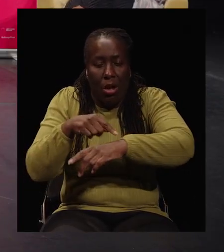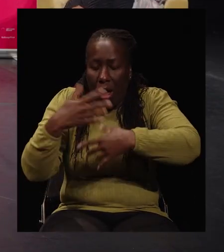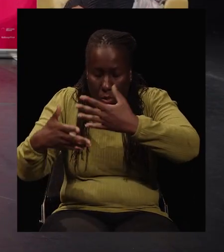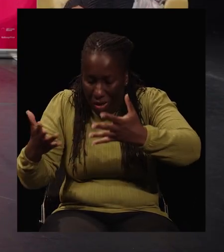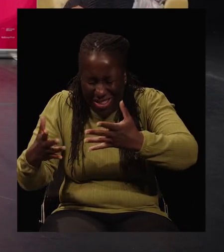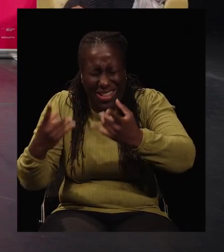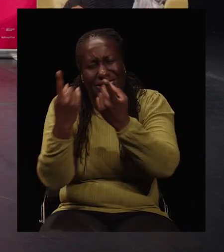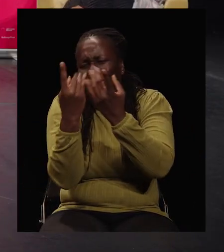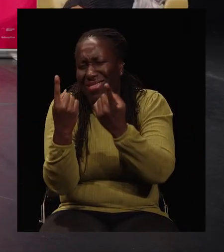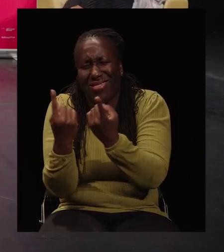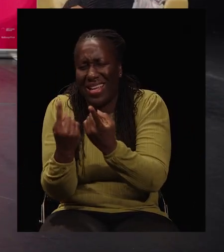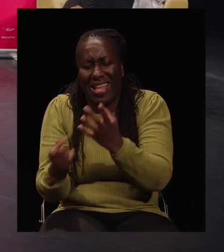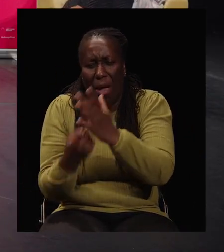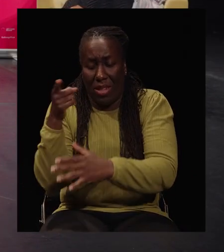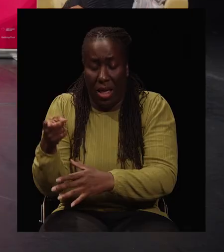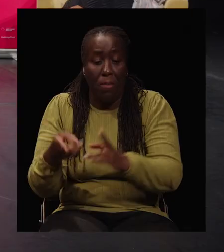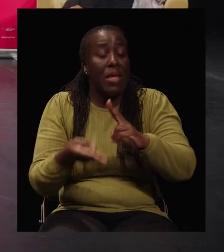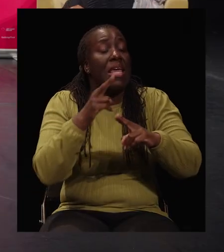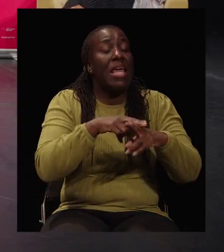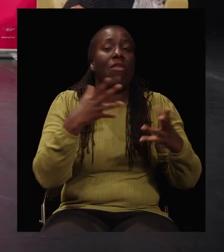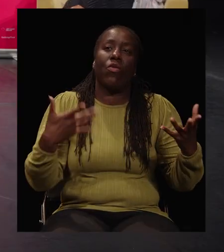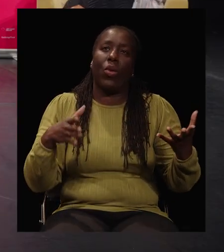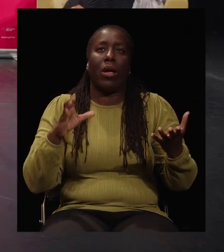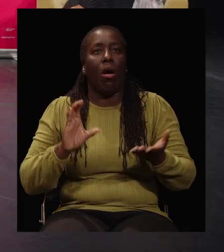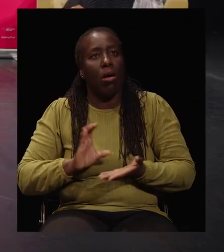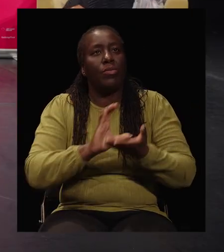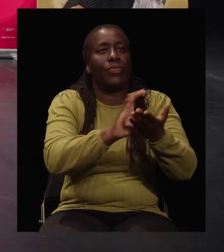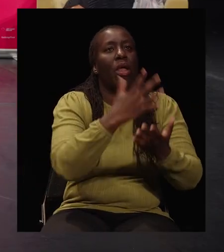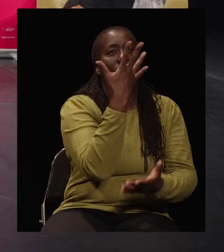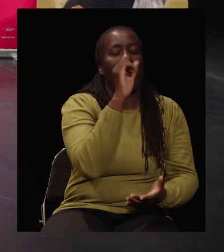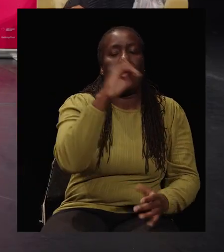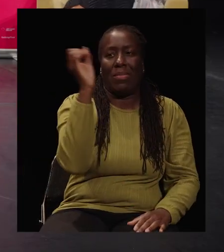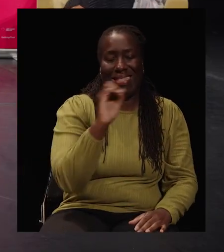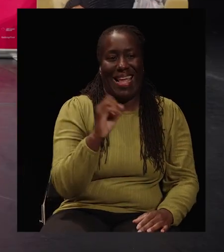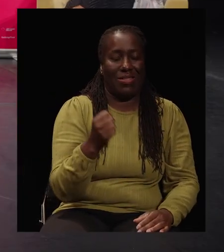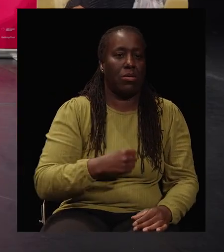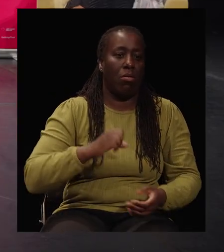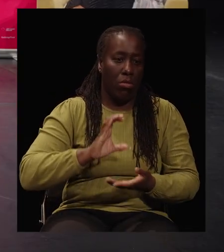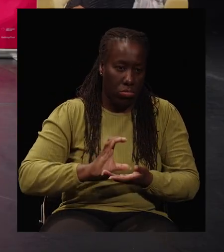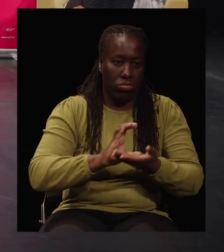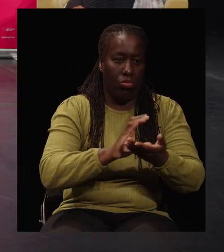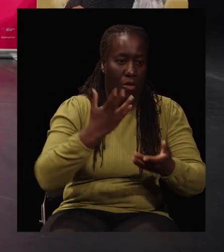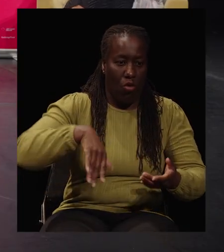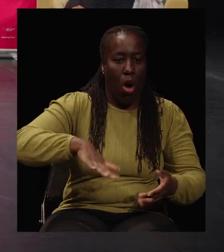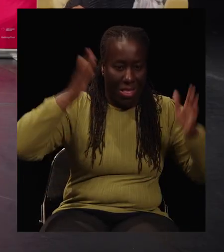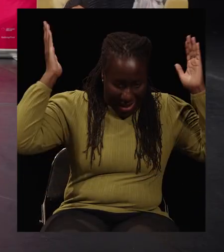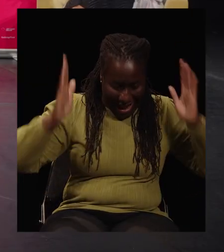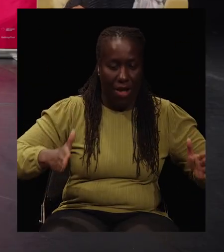For example, if we, funding bodies require that 50% of grants must come from low income or disadvantaged background,